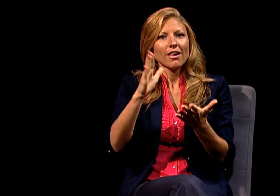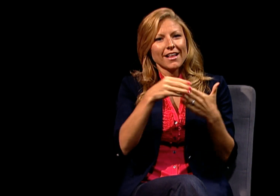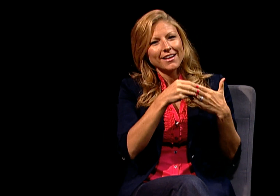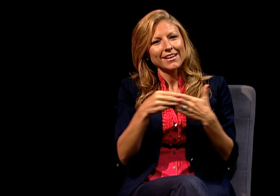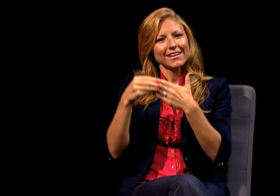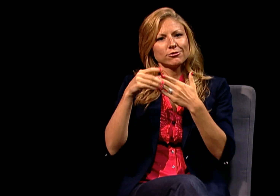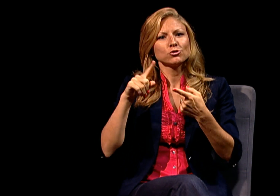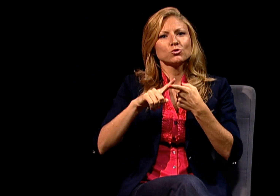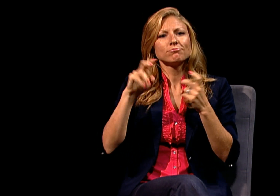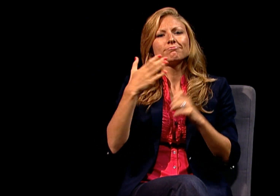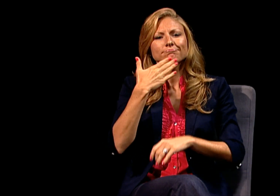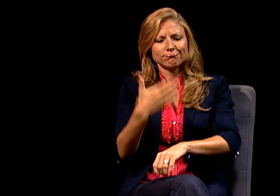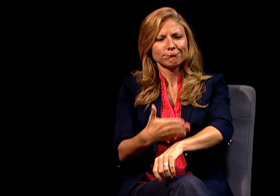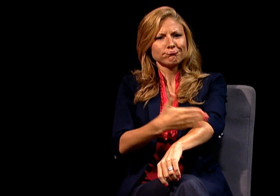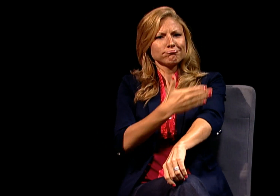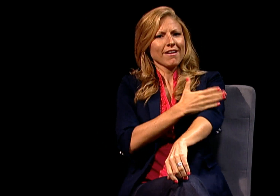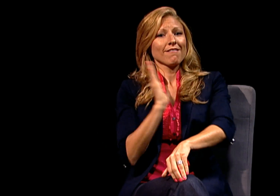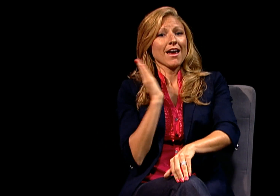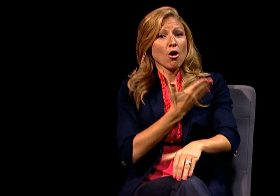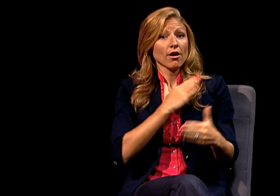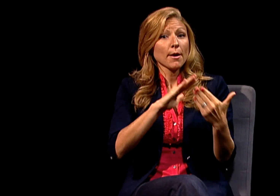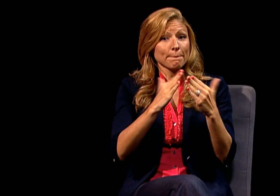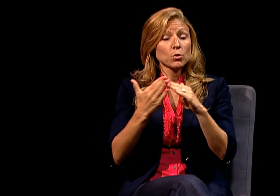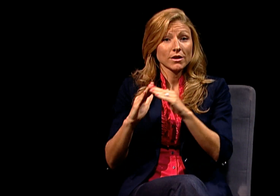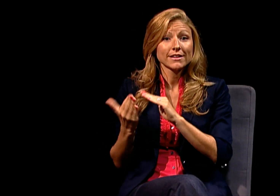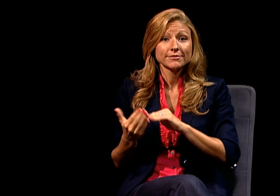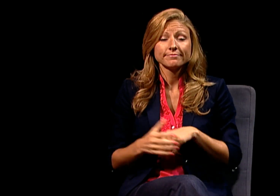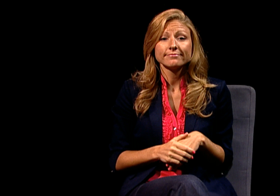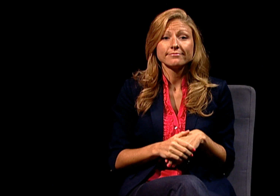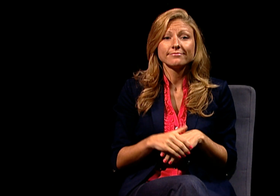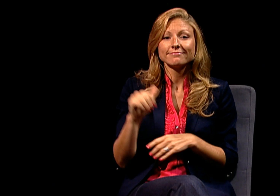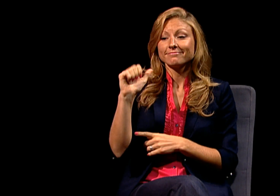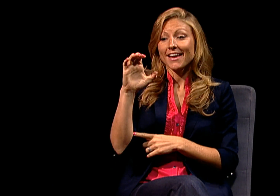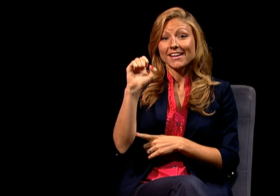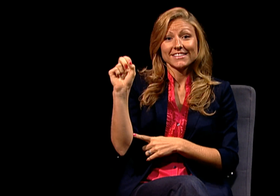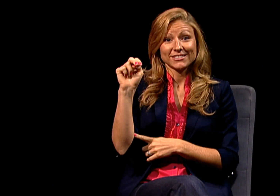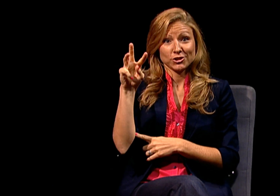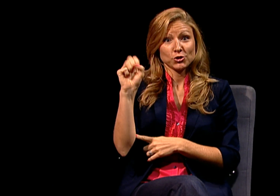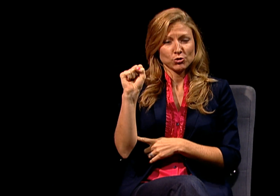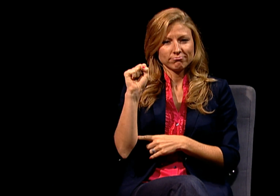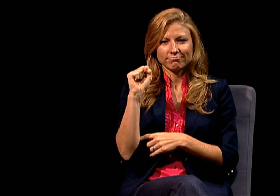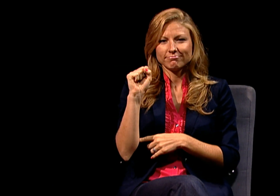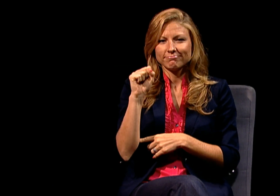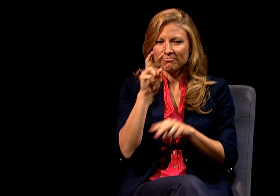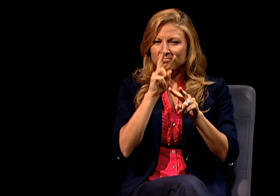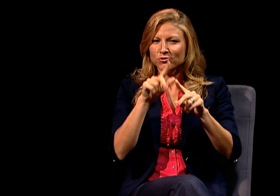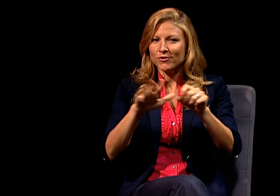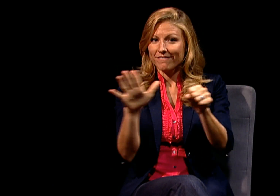WILL LEAD TO THE BETTERMENT OF OUR COMMUNITY. ACCESS NEWS SEEKS TO FILL THAT NEED.